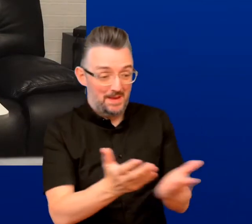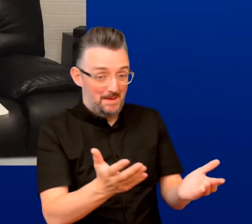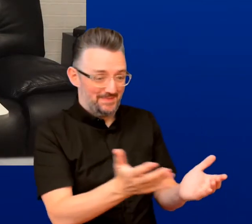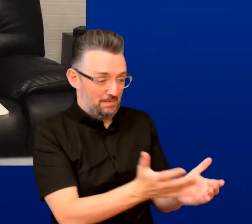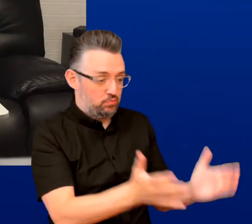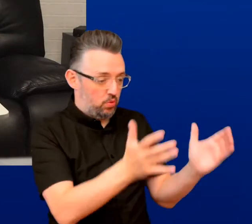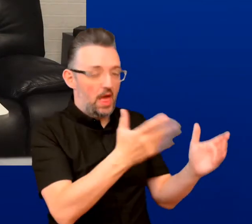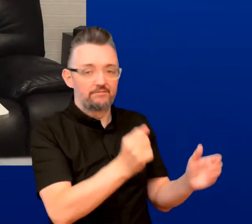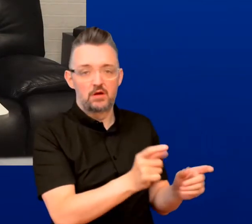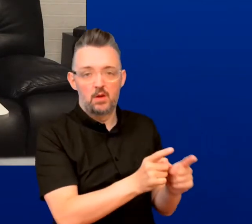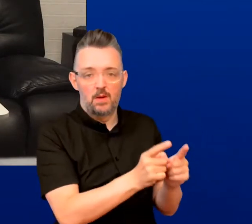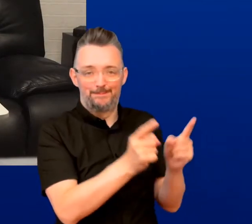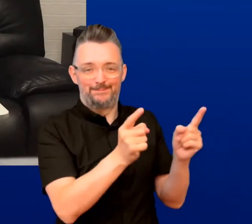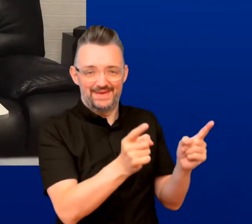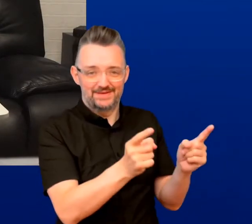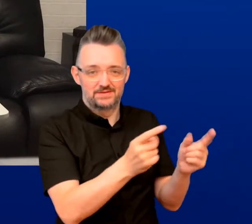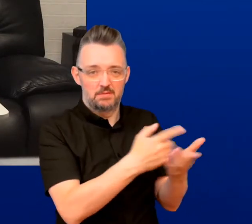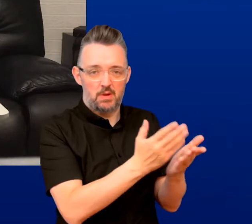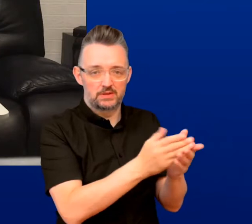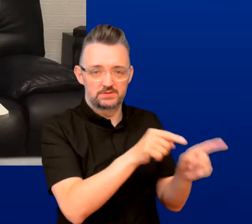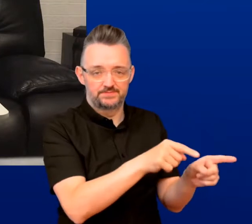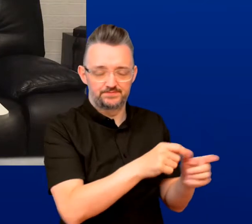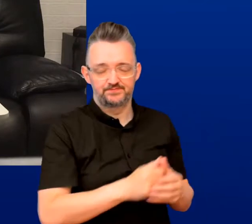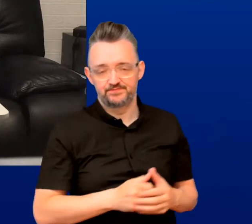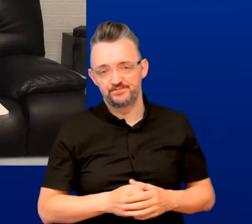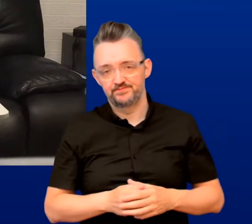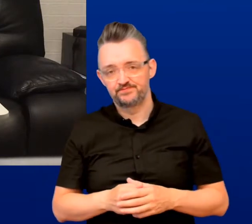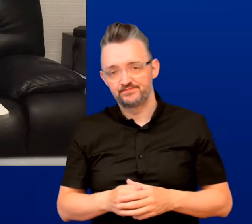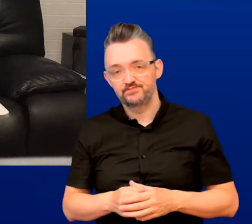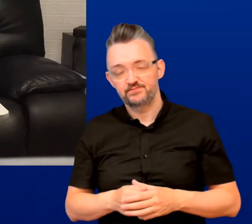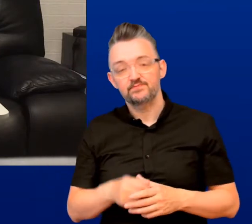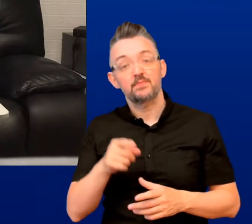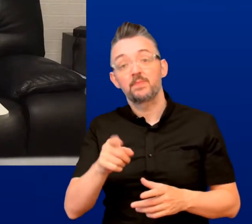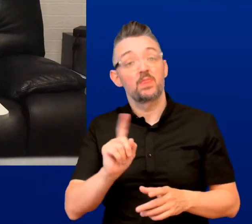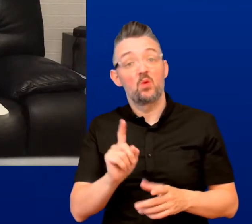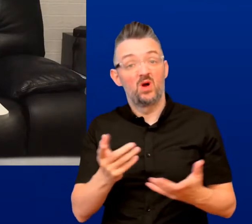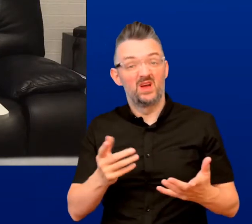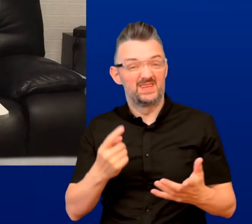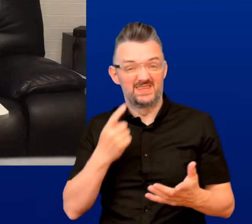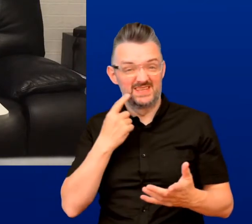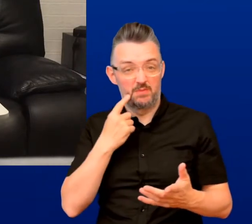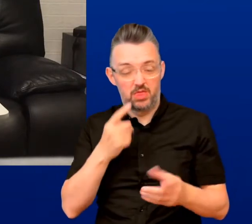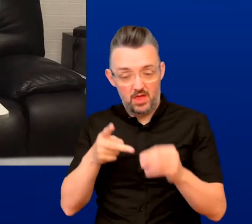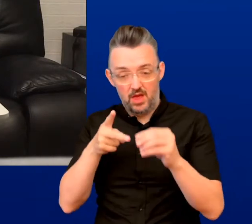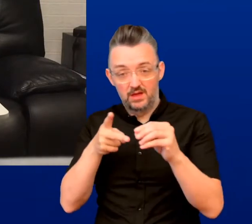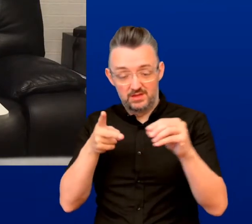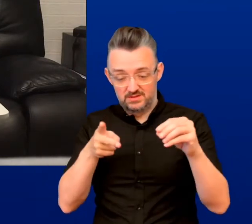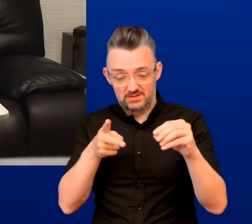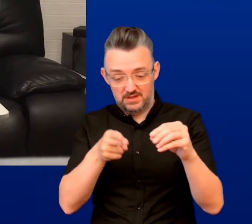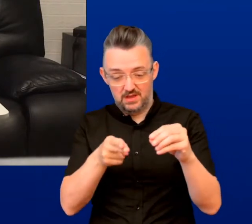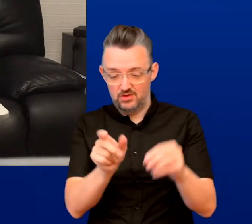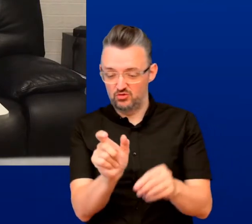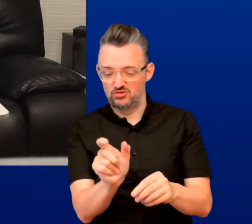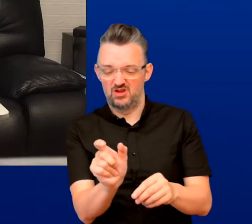little bowl equal small strips. What you do is take your scissors approximately four